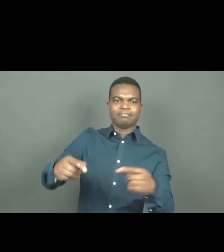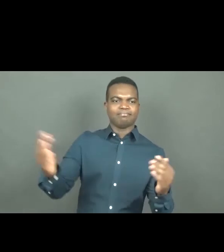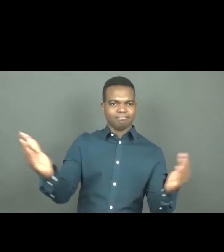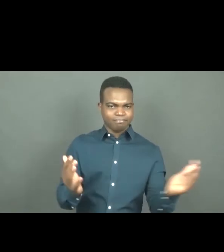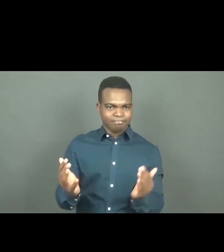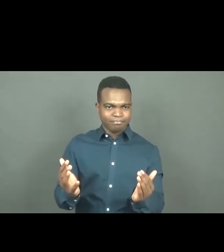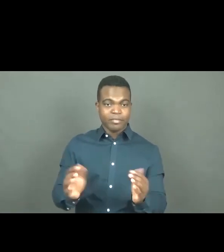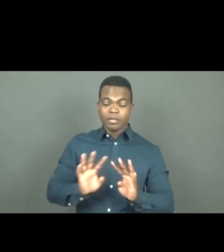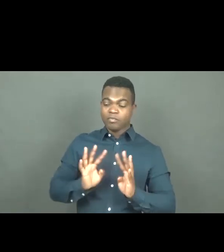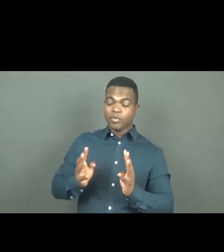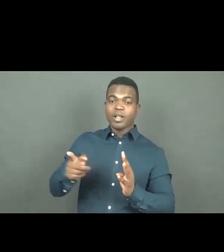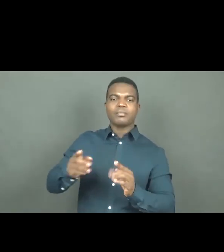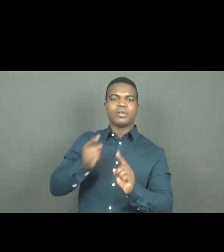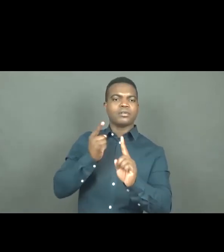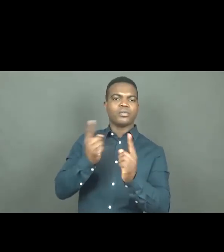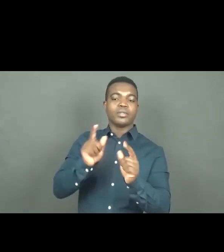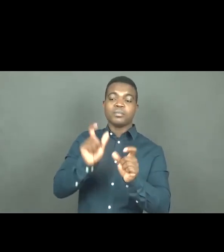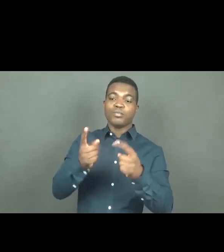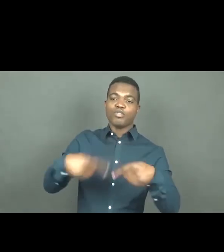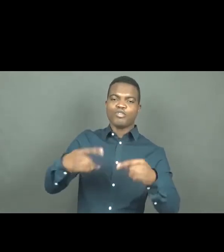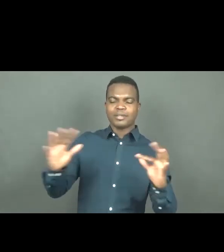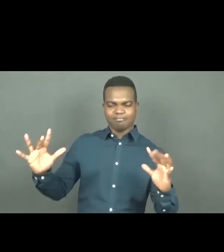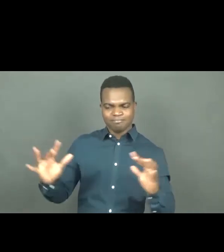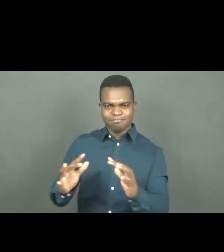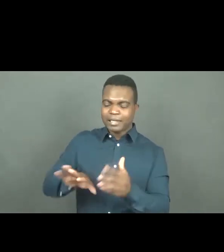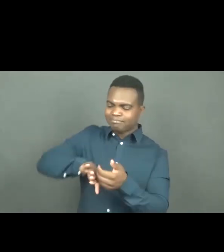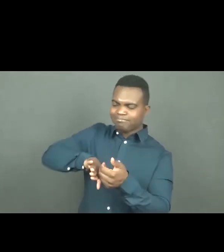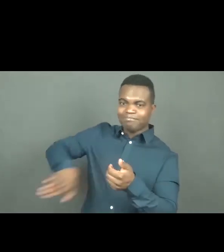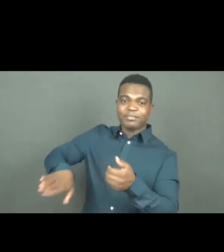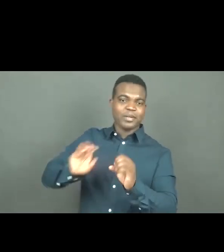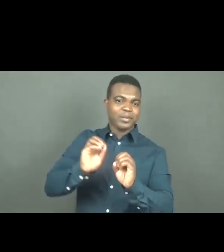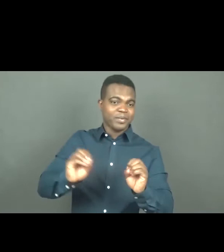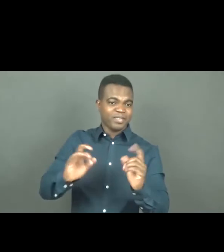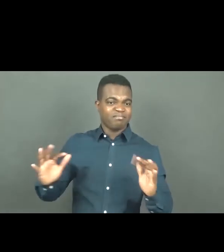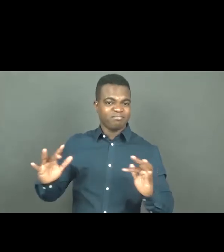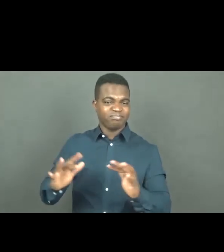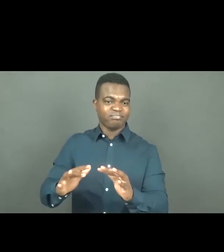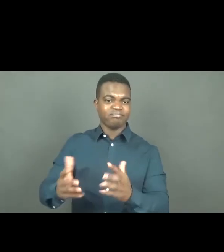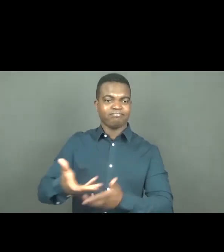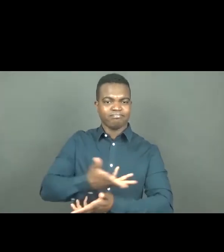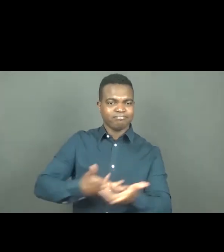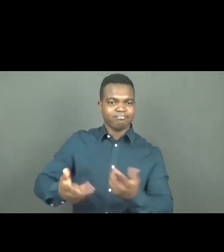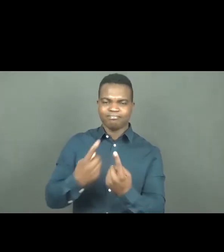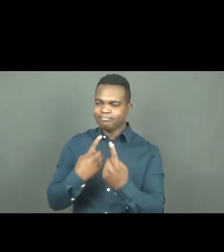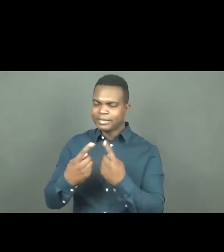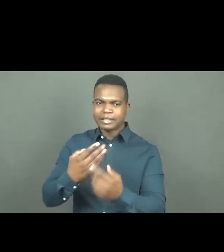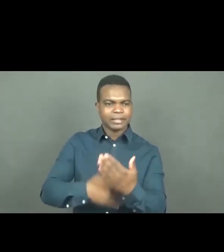in international development cooperation, we must ensure that everyone is counted.